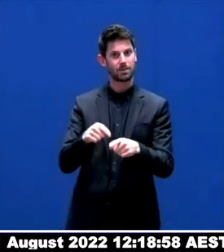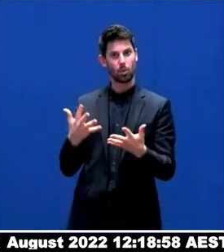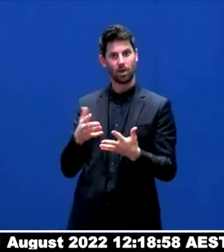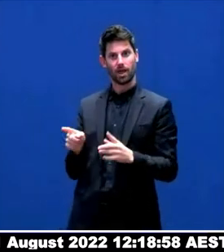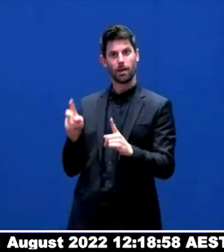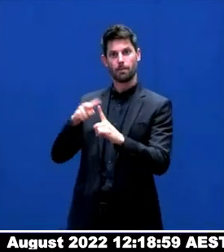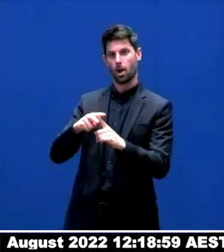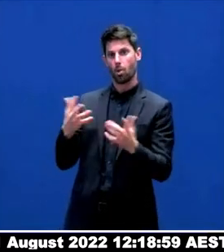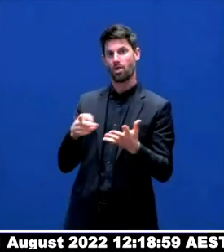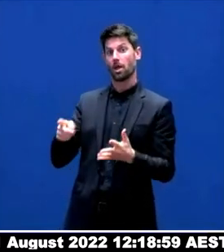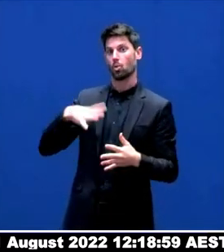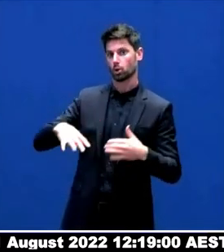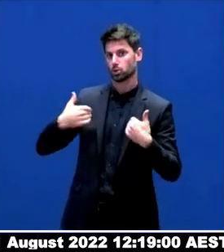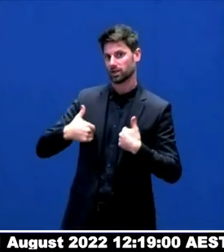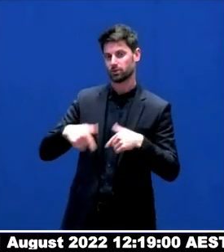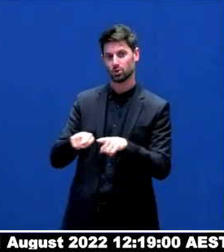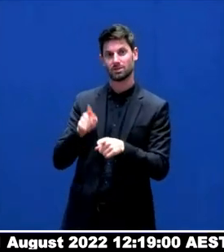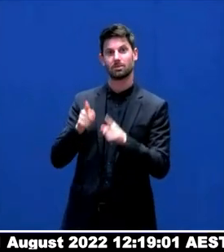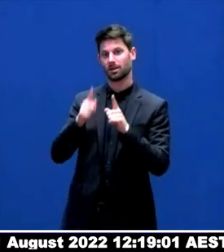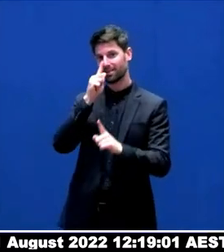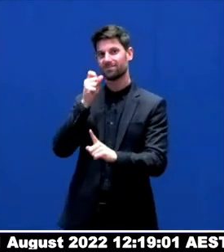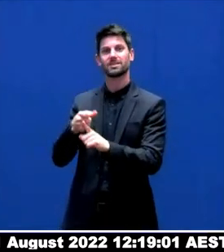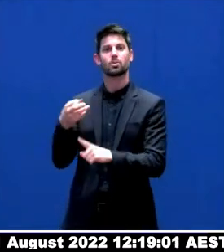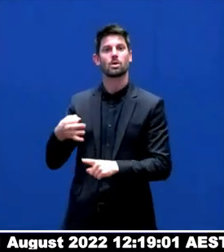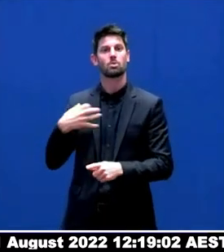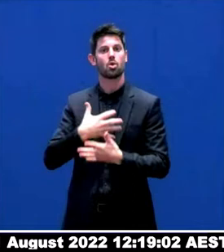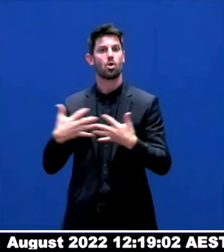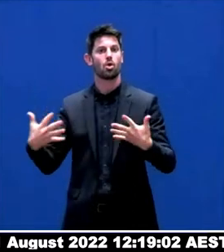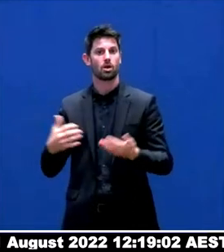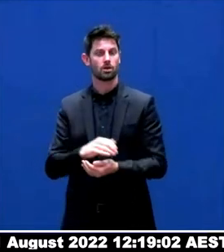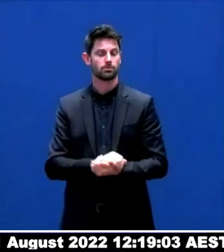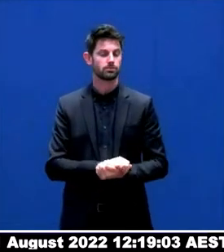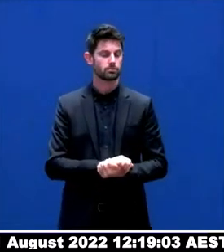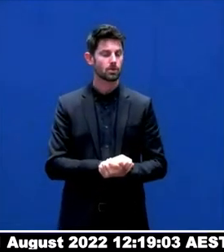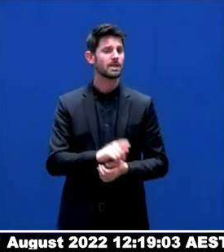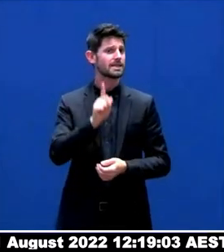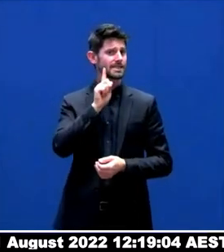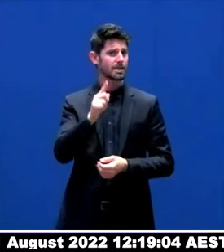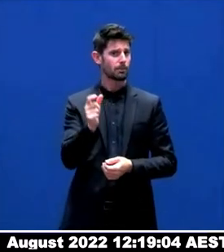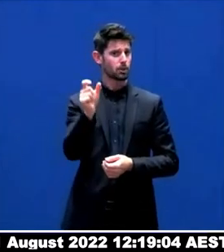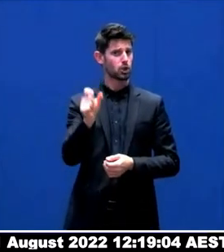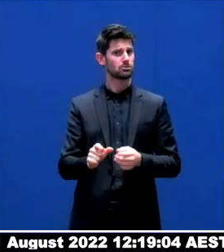We heard yesterday about reasonable offers, and Ms Moorhouse spoke about her experiences.